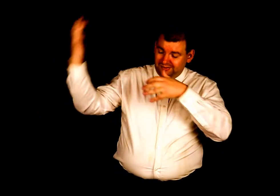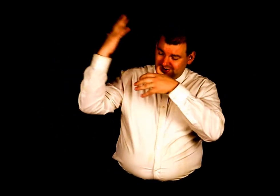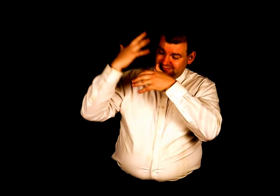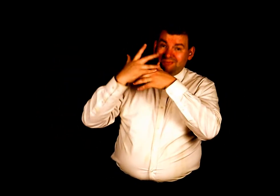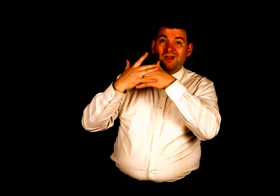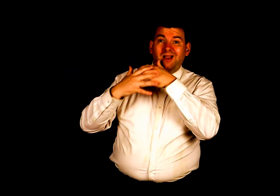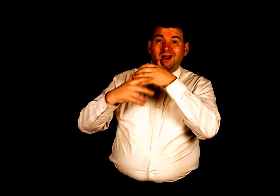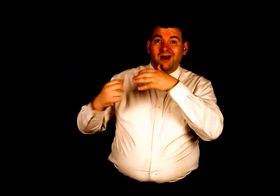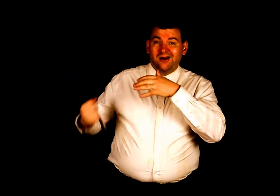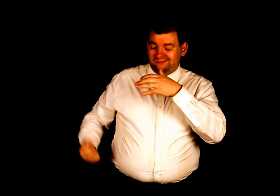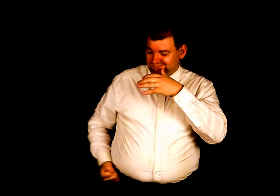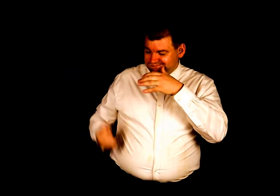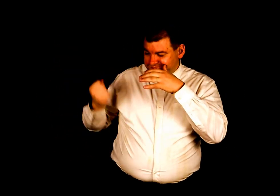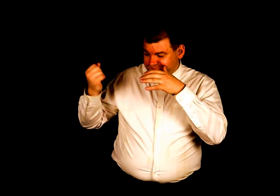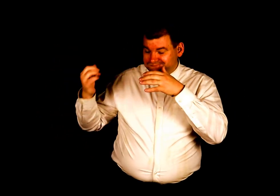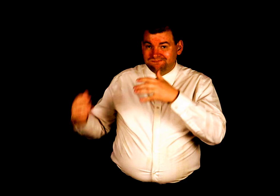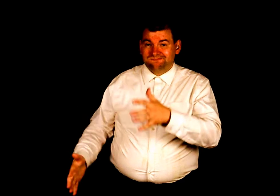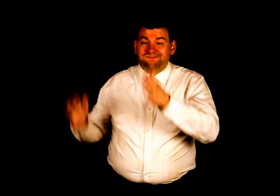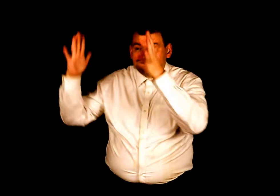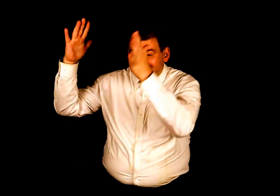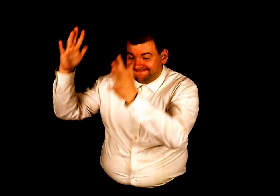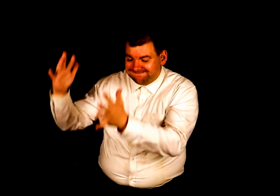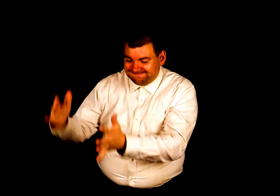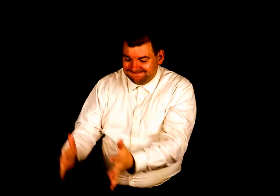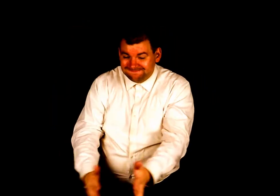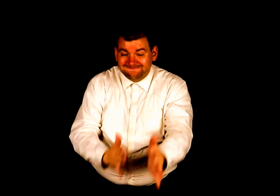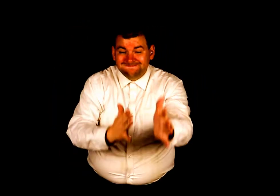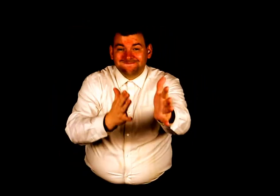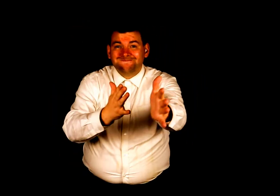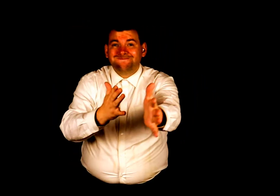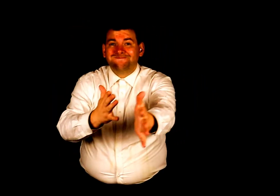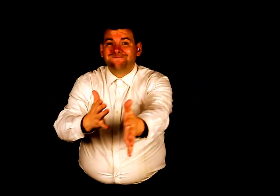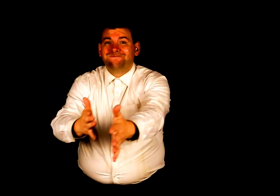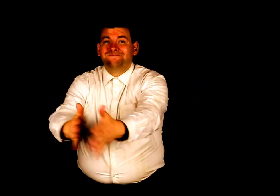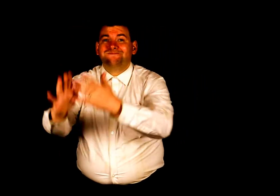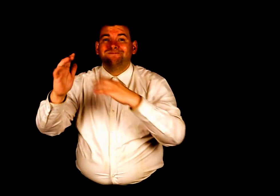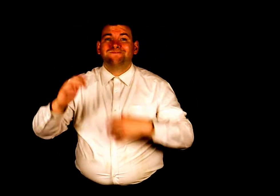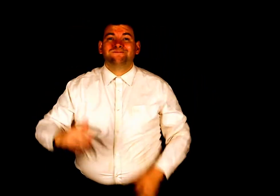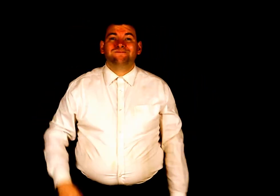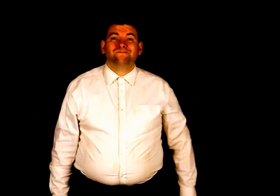and the blood that would flow